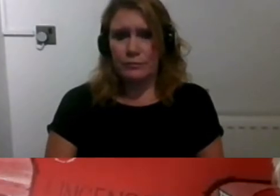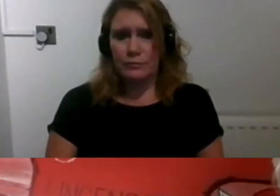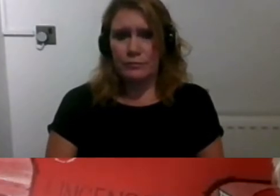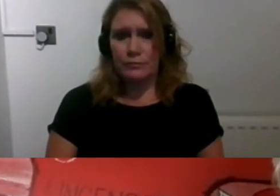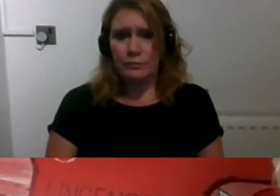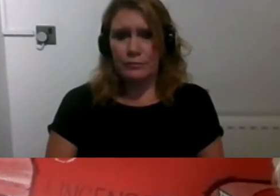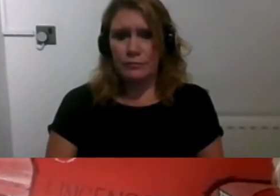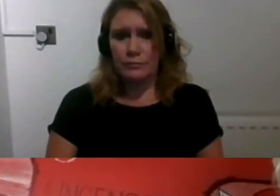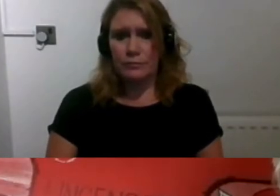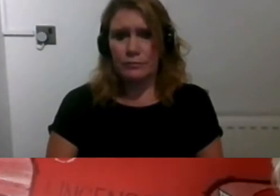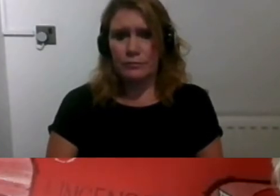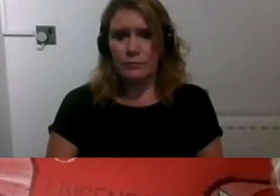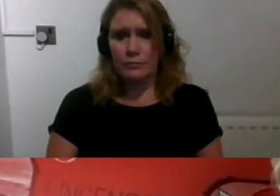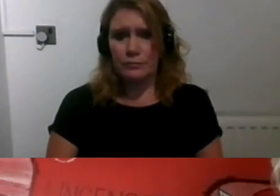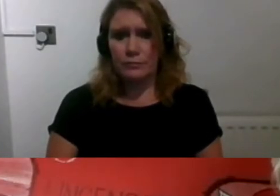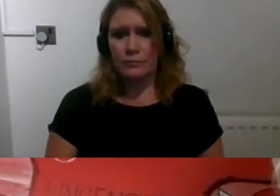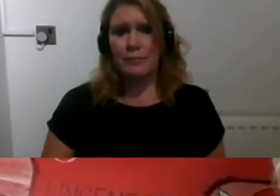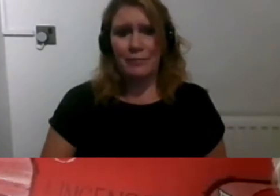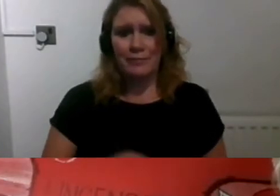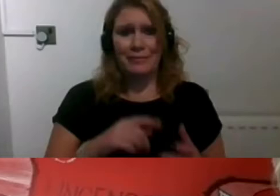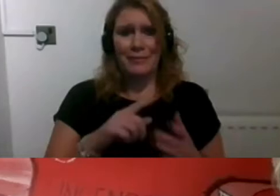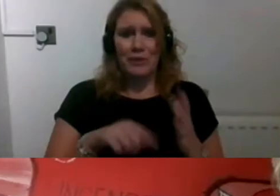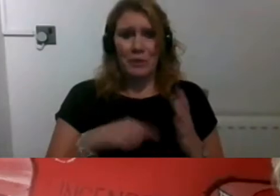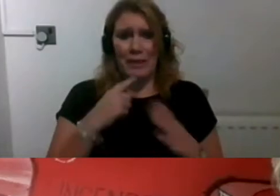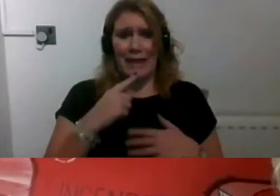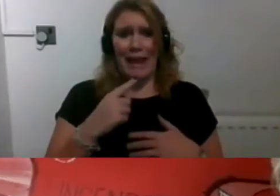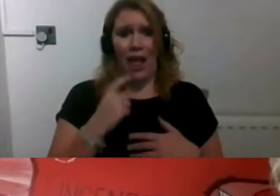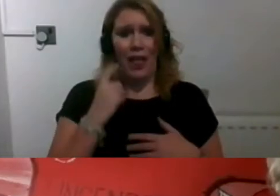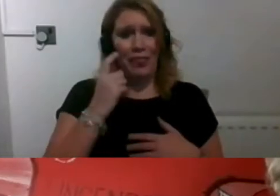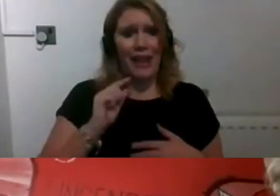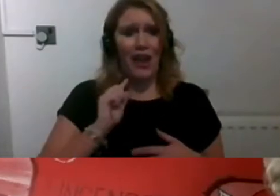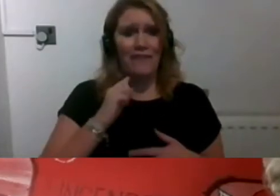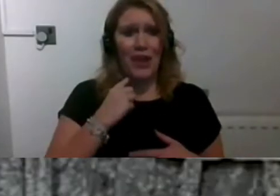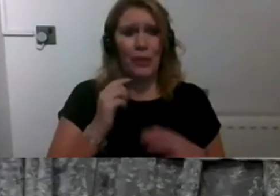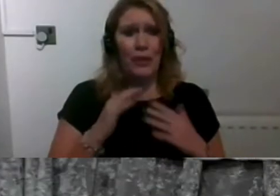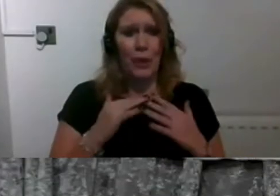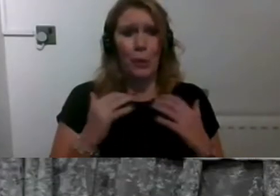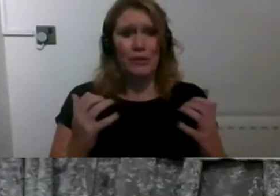I think I have killed the audience! . Oh hello!